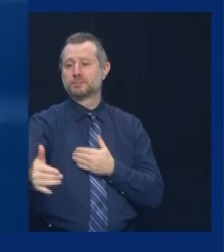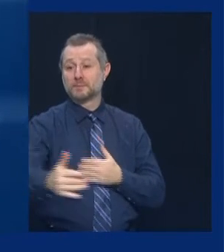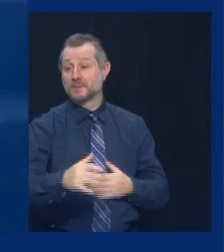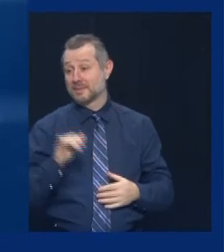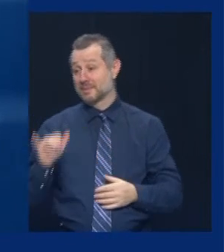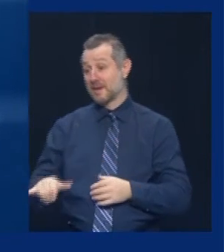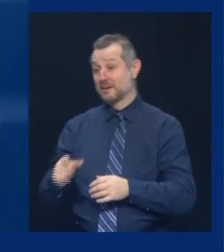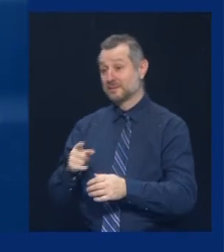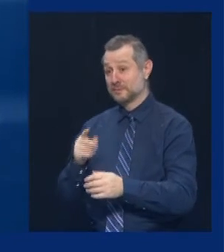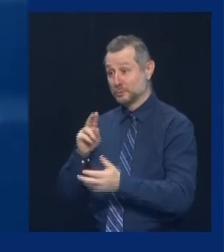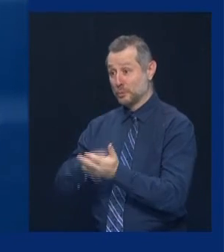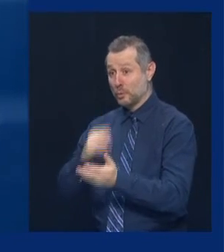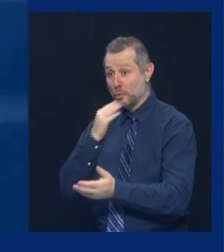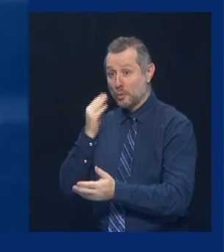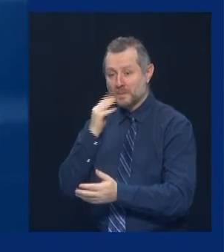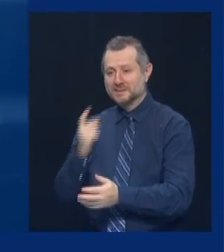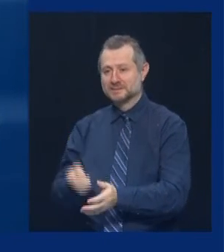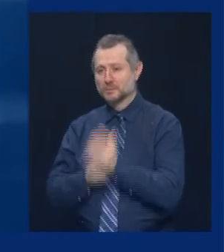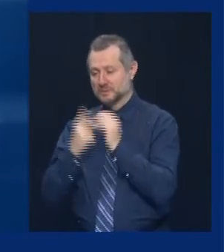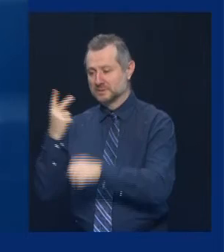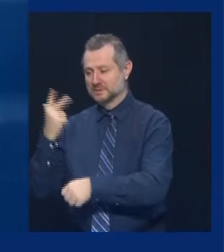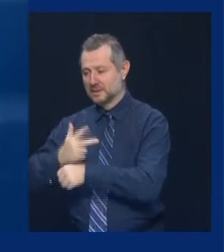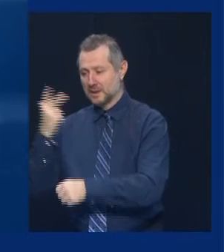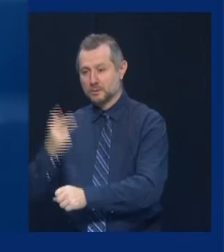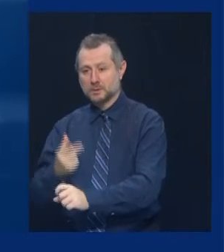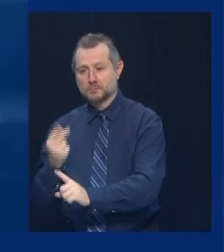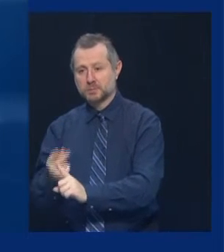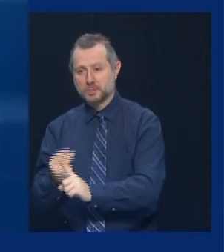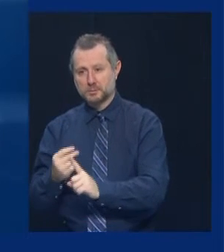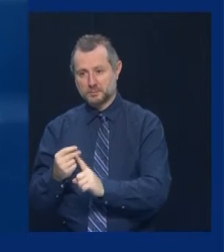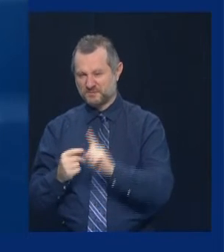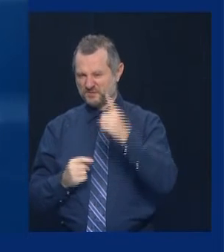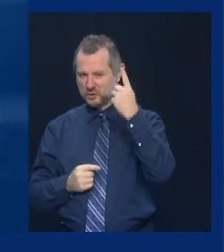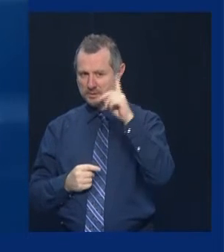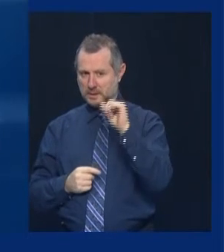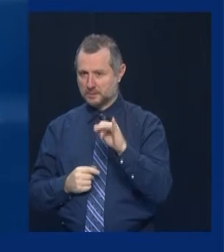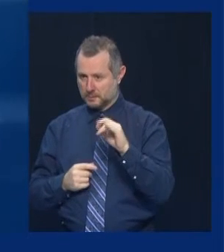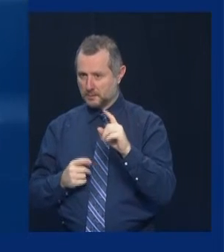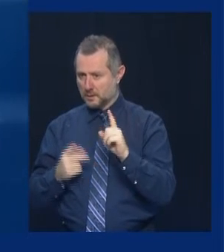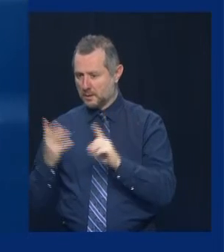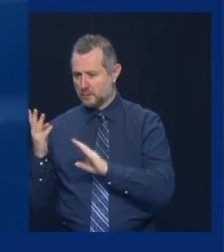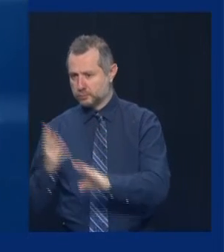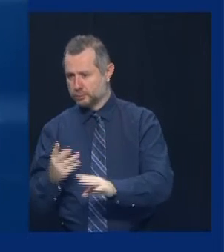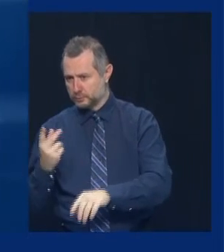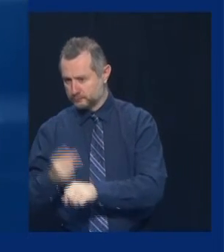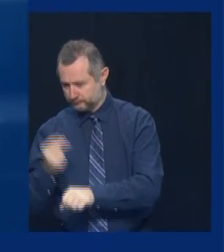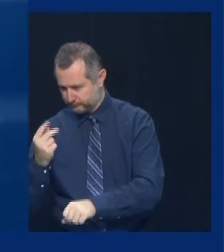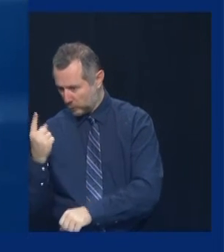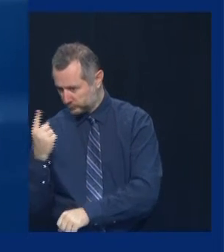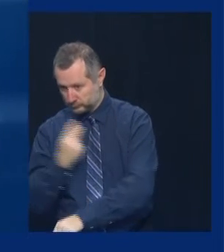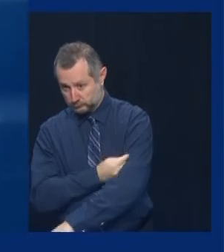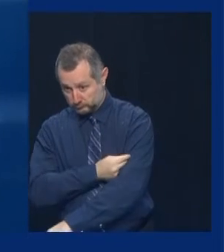TAKE SIX WEEKS, THREE DAYS AT